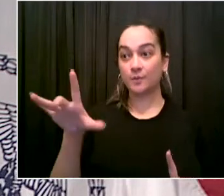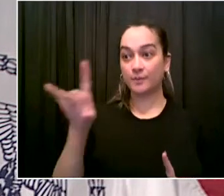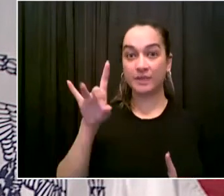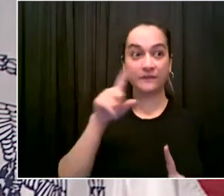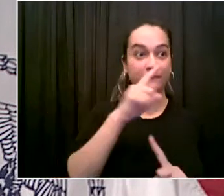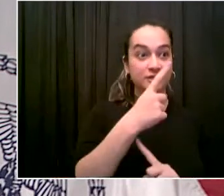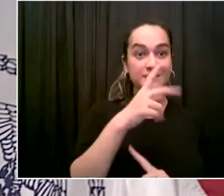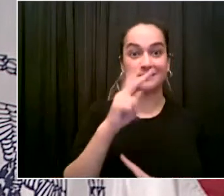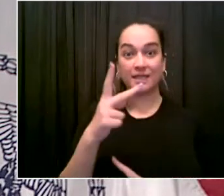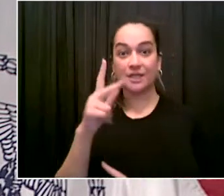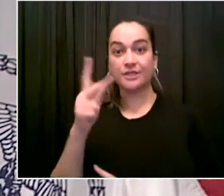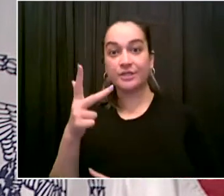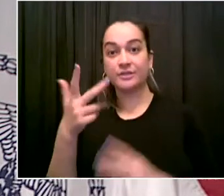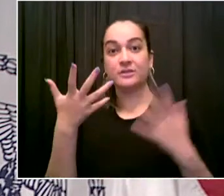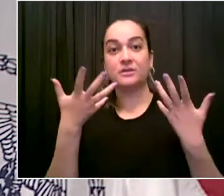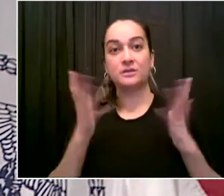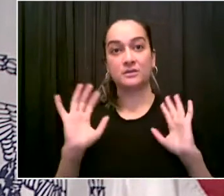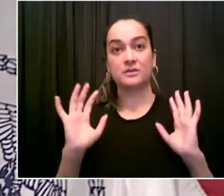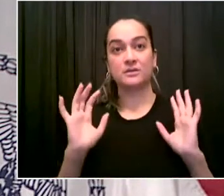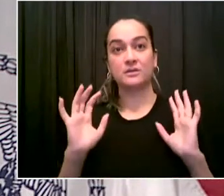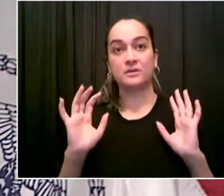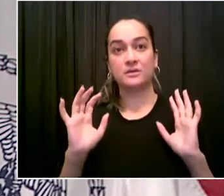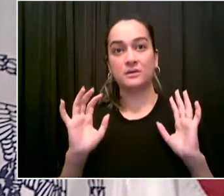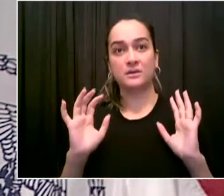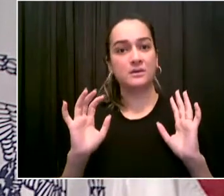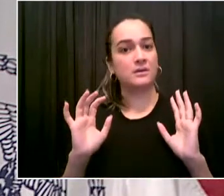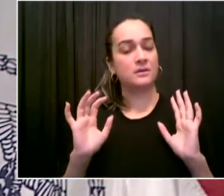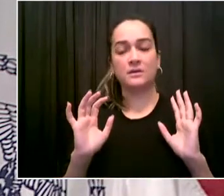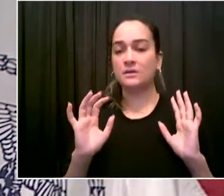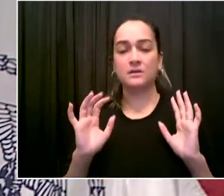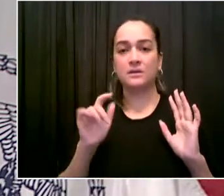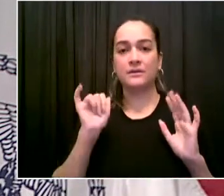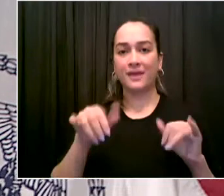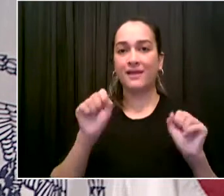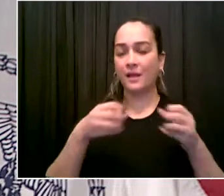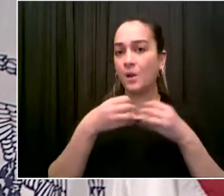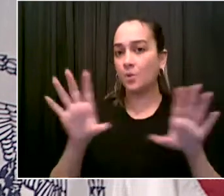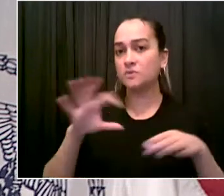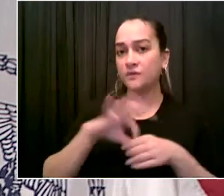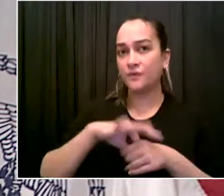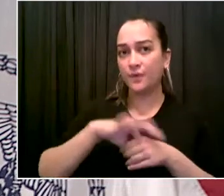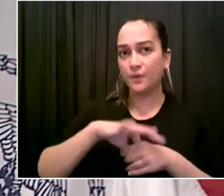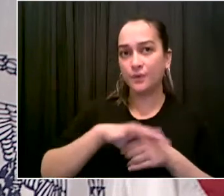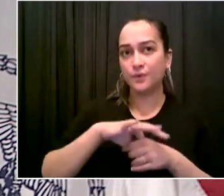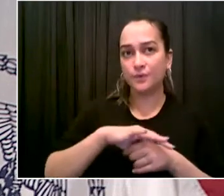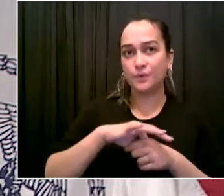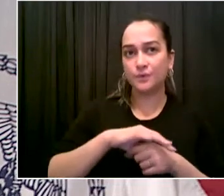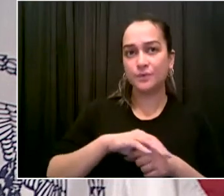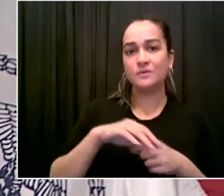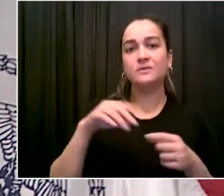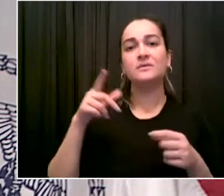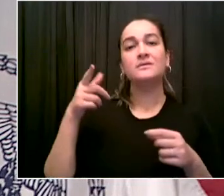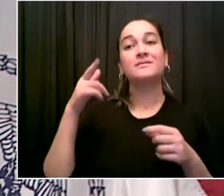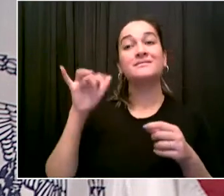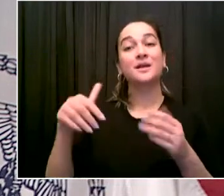OR JUST FOR VOTES, LET'S GET THIS CLEAR. IF YOU DON'T RANK ALL FIVE YOU DIMINISH YOUR VOT E. YOU MIGHT WASTE YOUR VOTE YOU